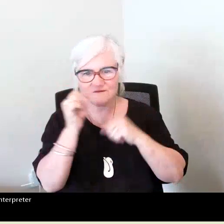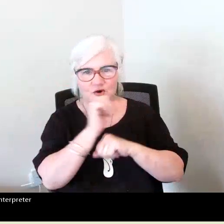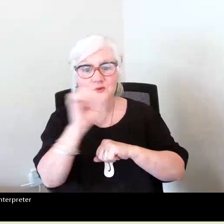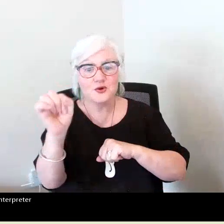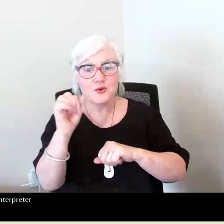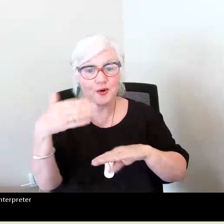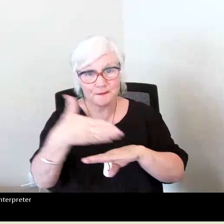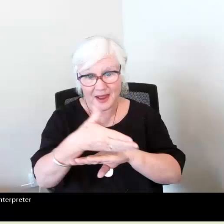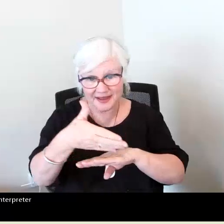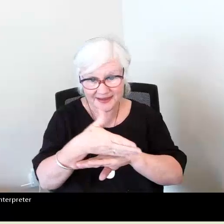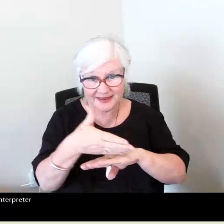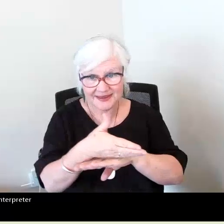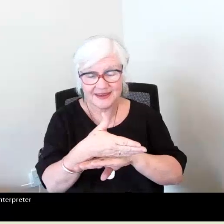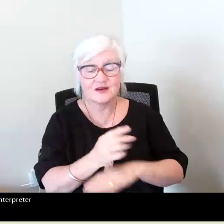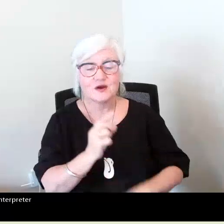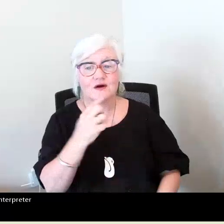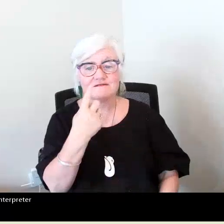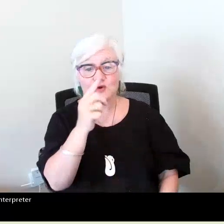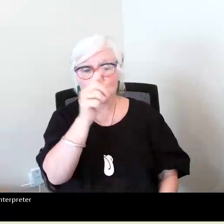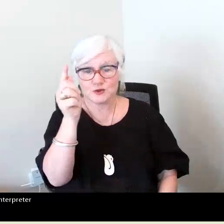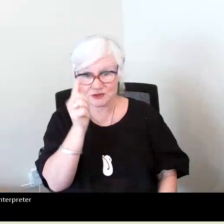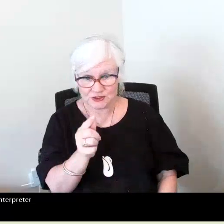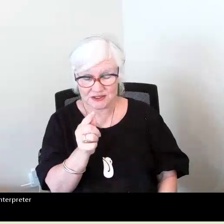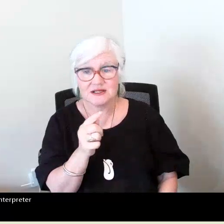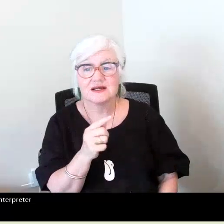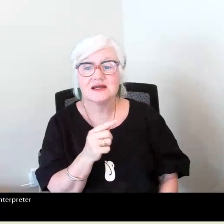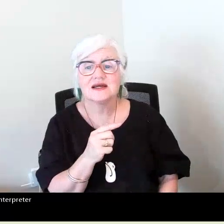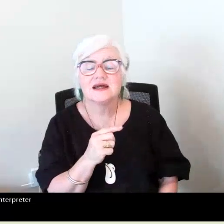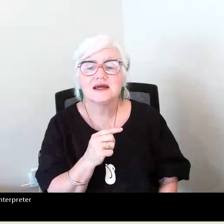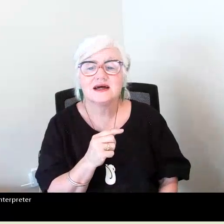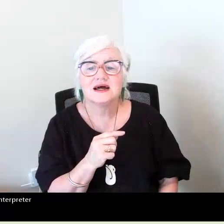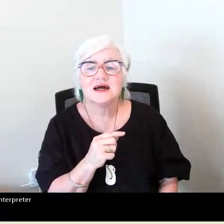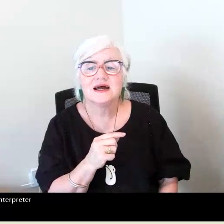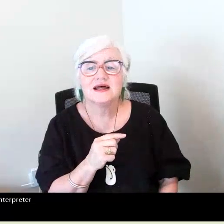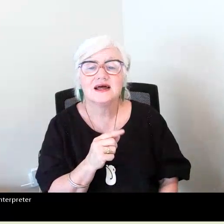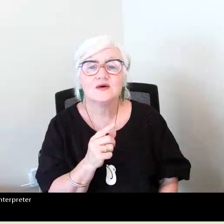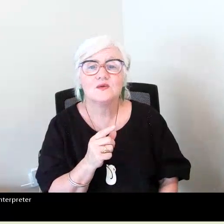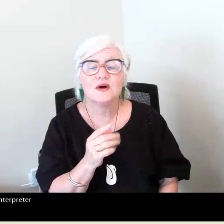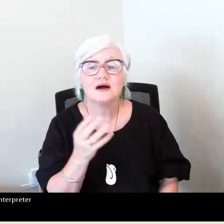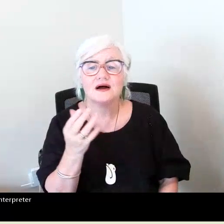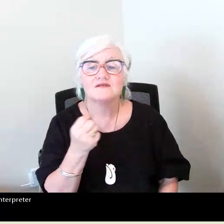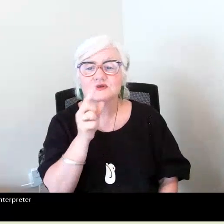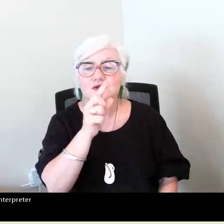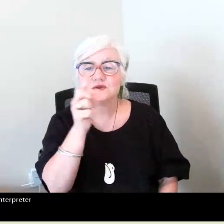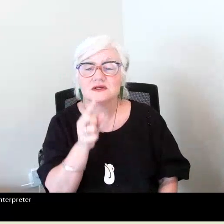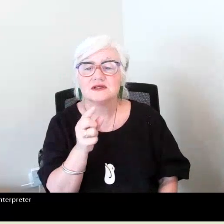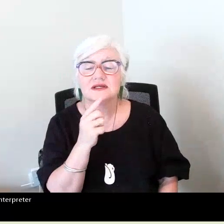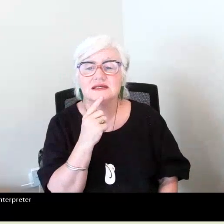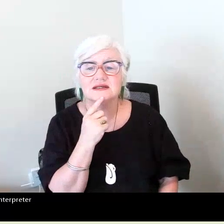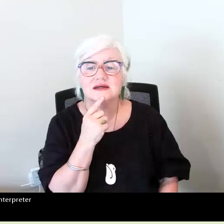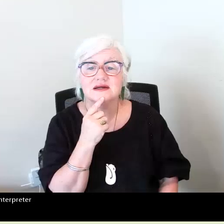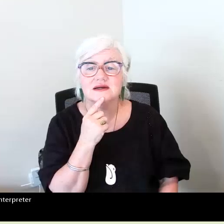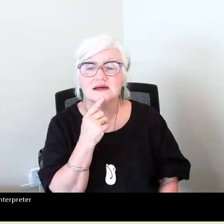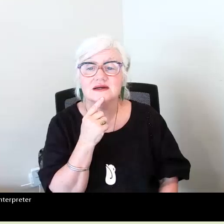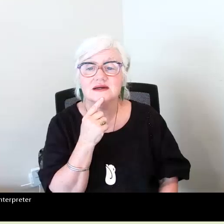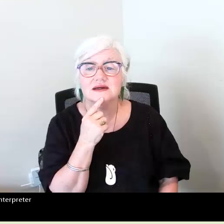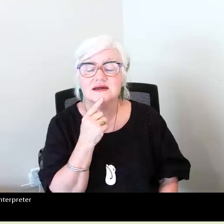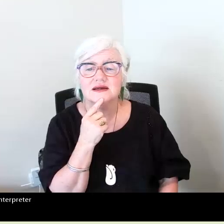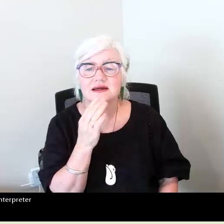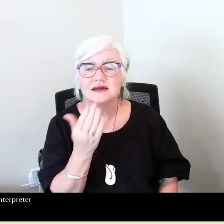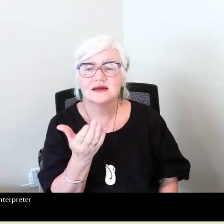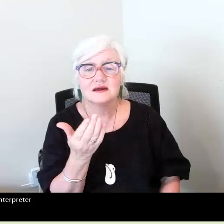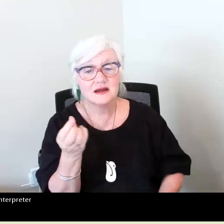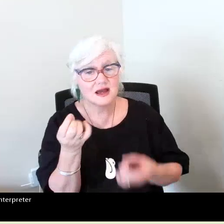So, for the first question we have in the Q&A function chats, Aimee asked,